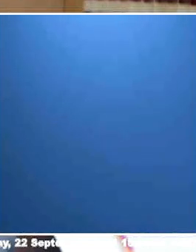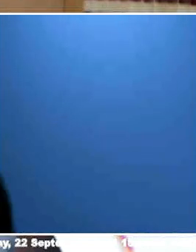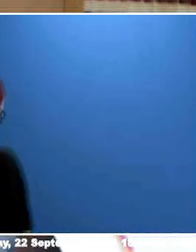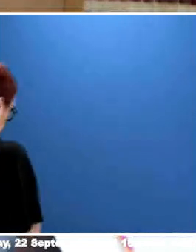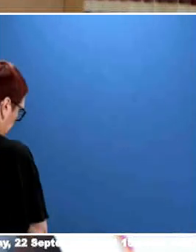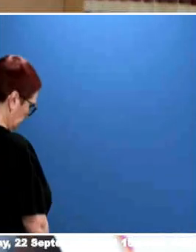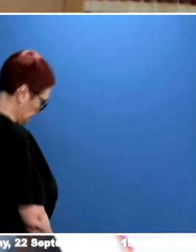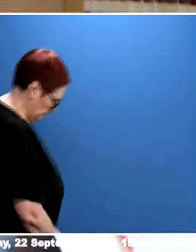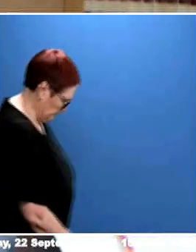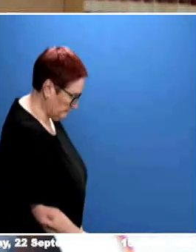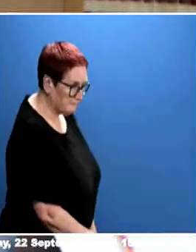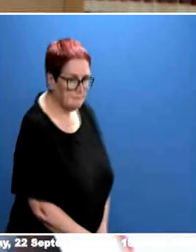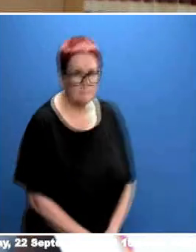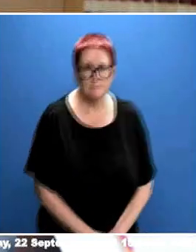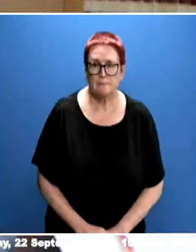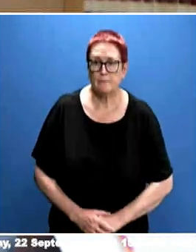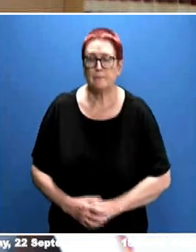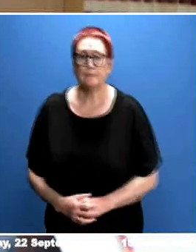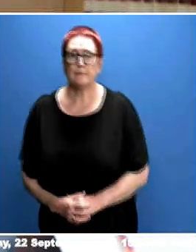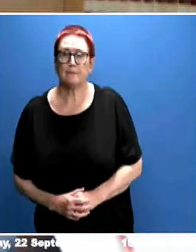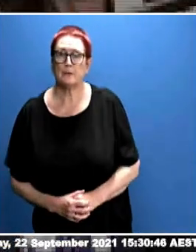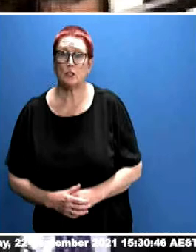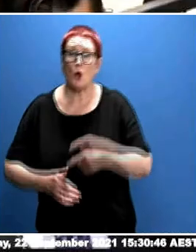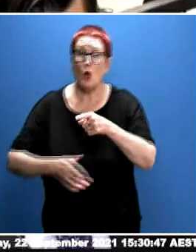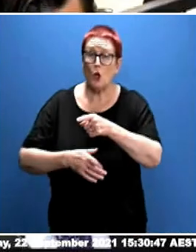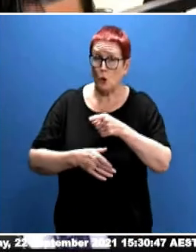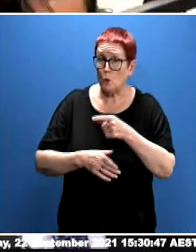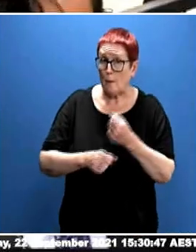decision-maker, where a child is identified as being First Nations,